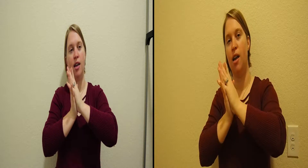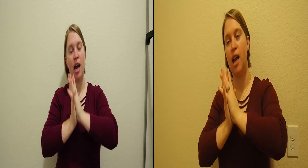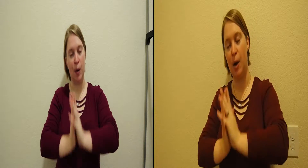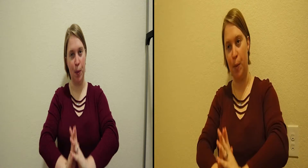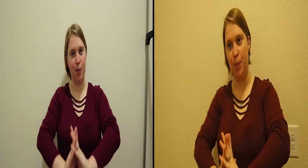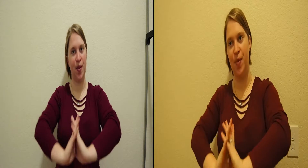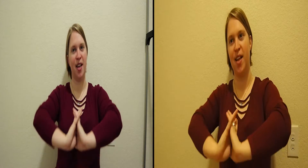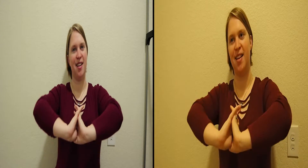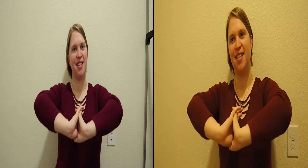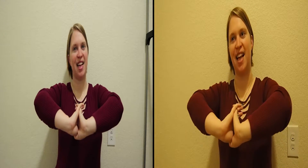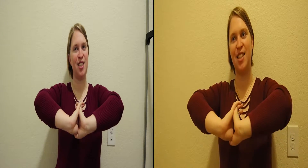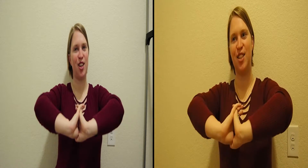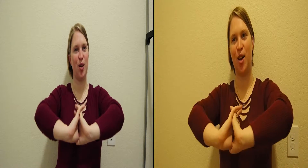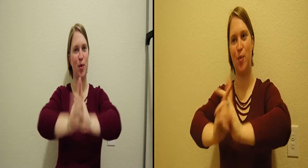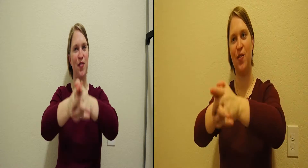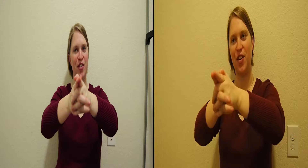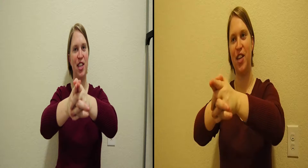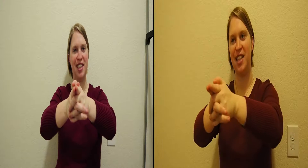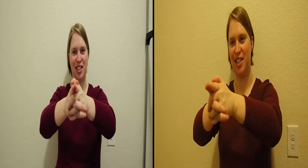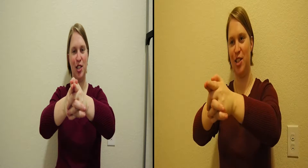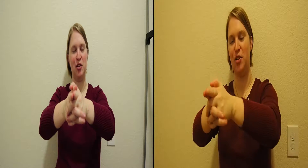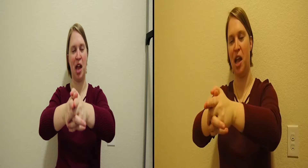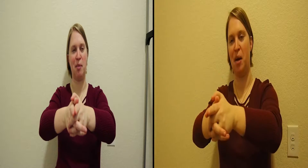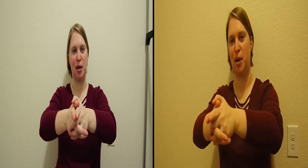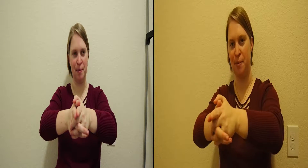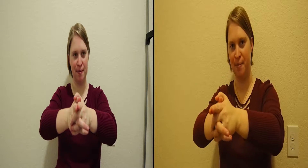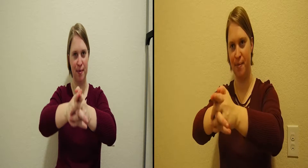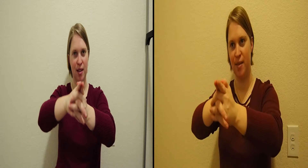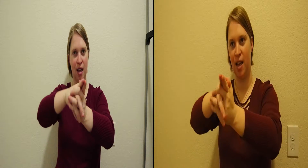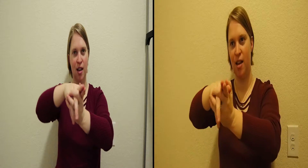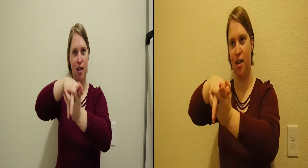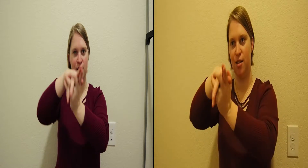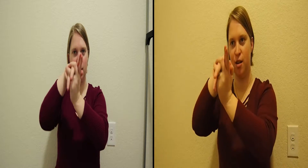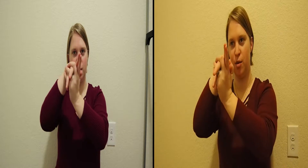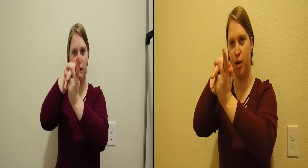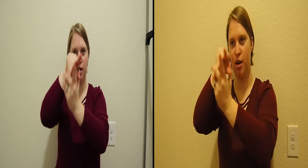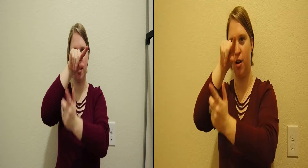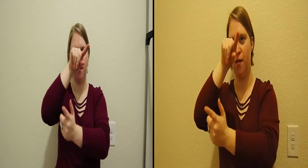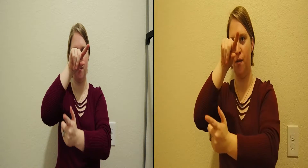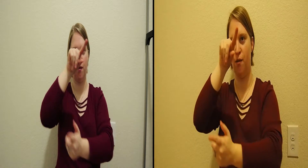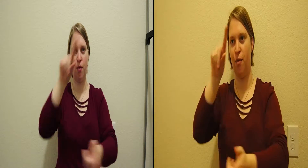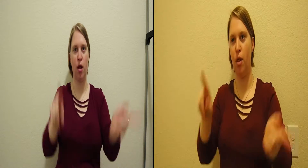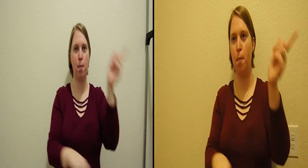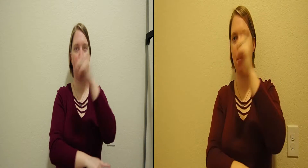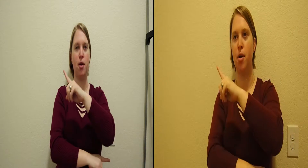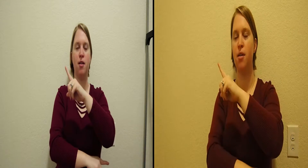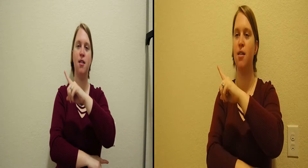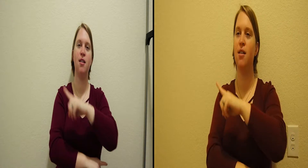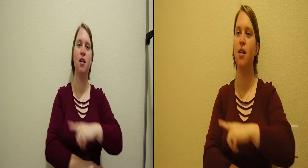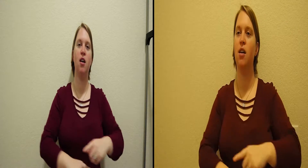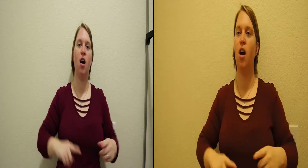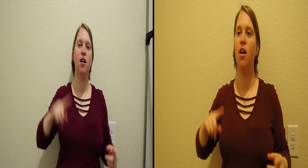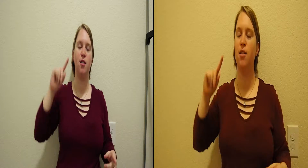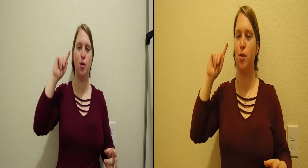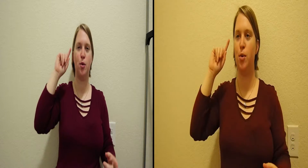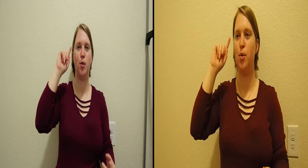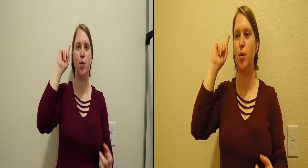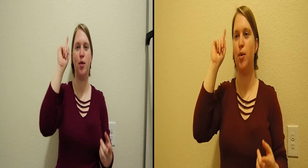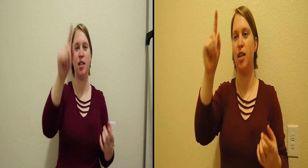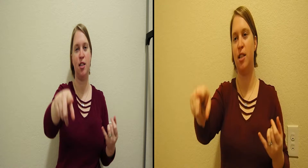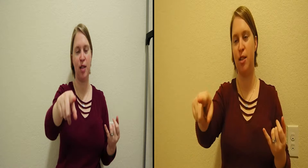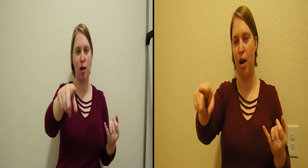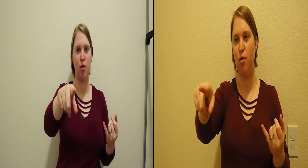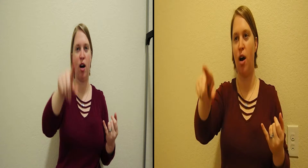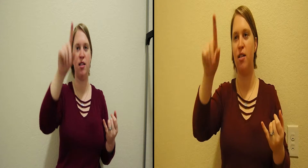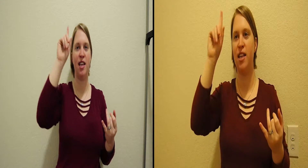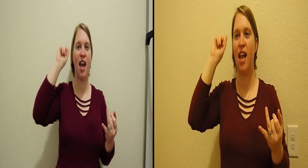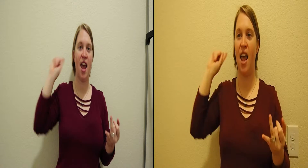Now, let's start reviewing this new camera so we're going to flip to this sound quality and